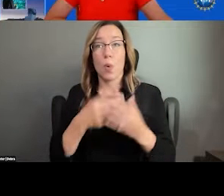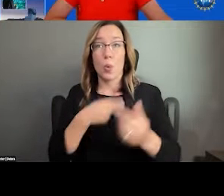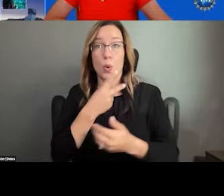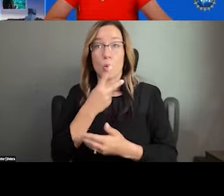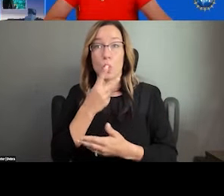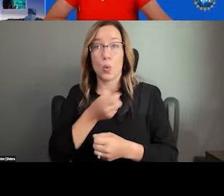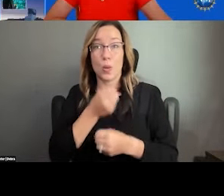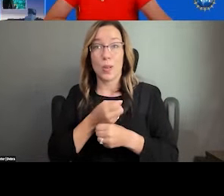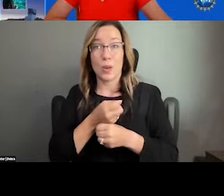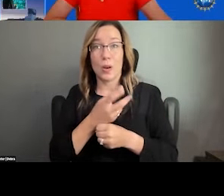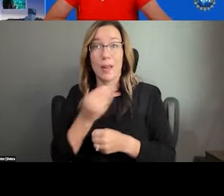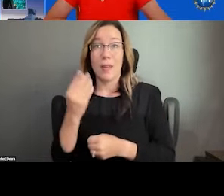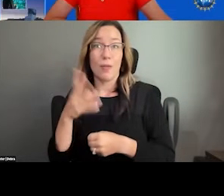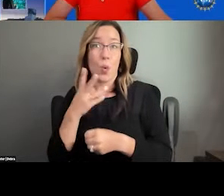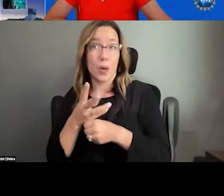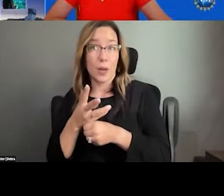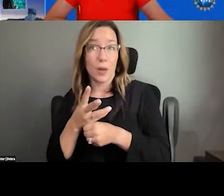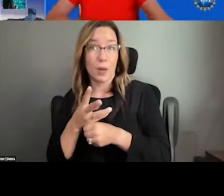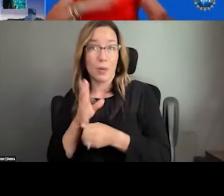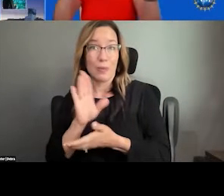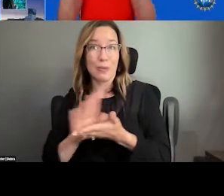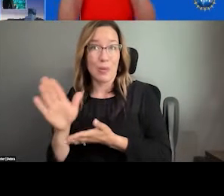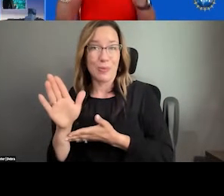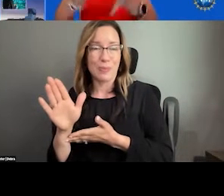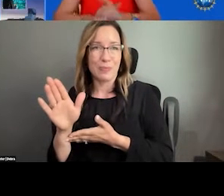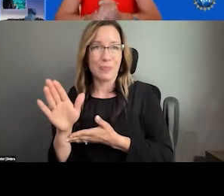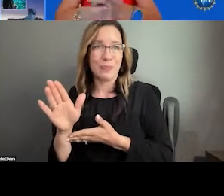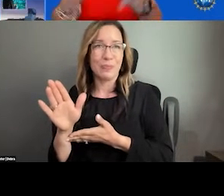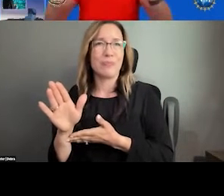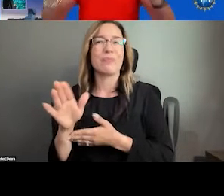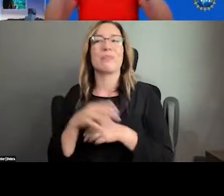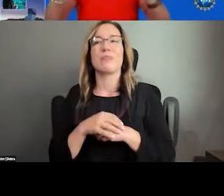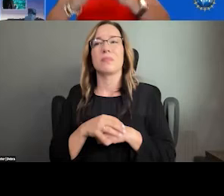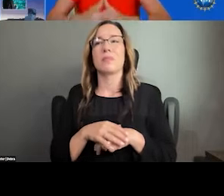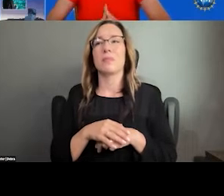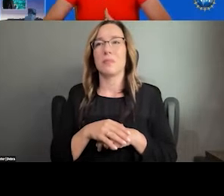of higher education to be precise, and I will tell you by far,